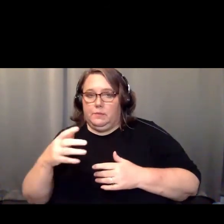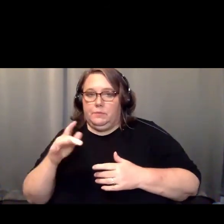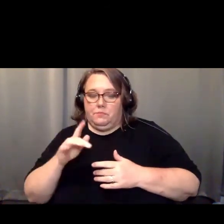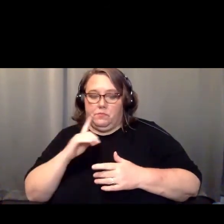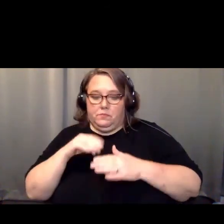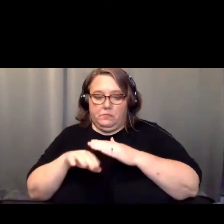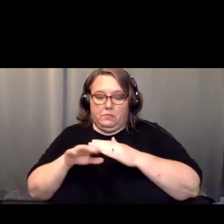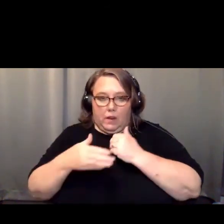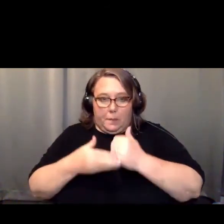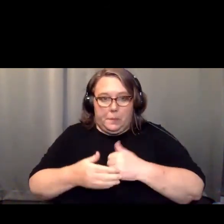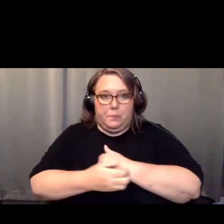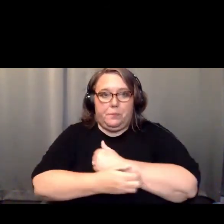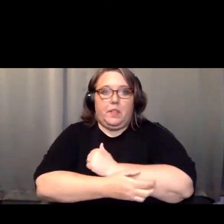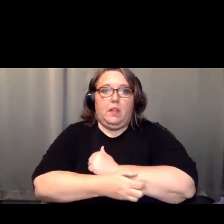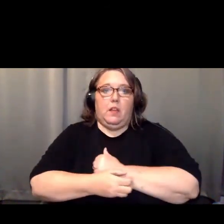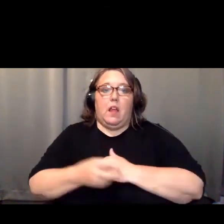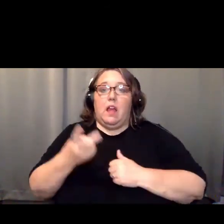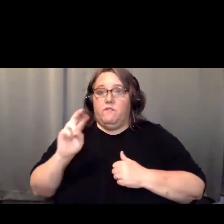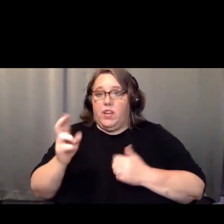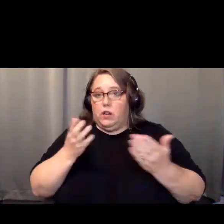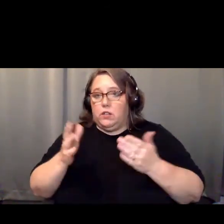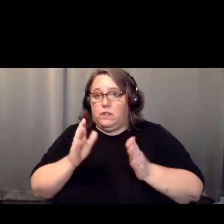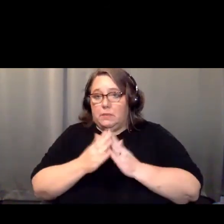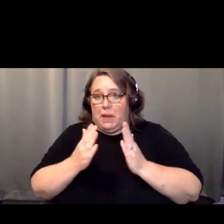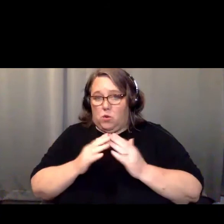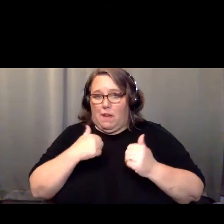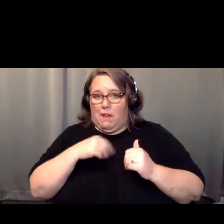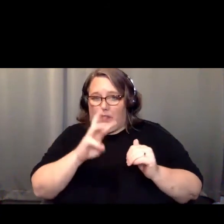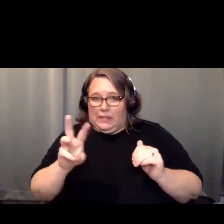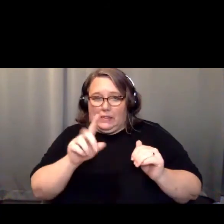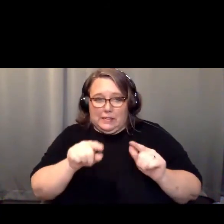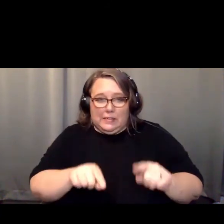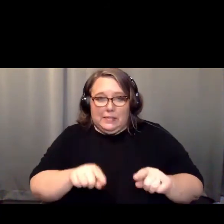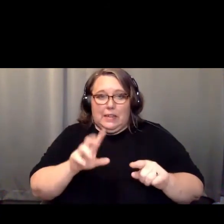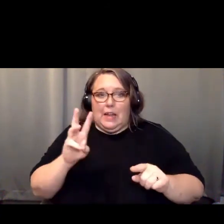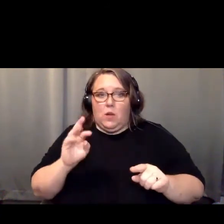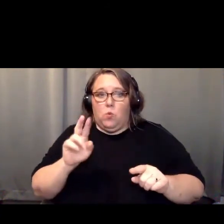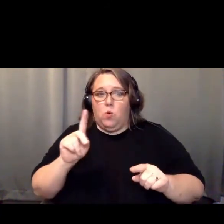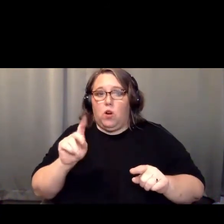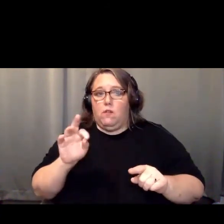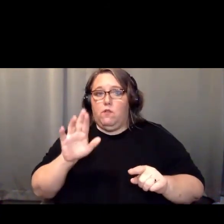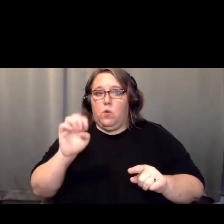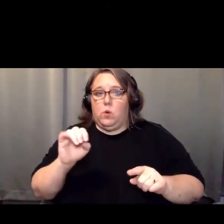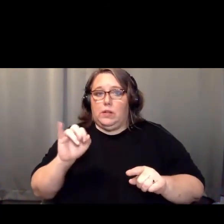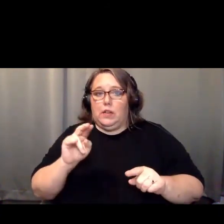to vocational rehabilitation services manual, and the Workforce Innovation Opportunity Act, WIOA,